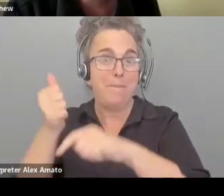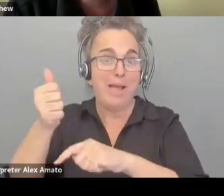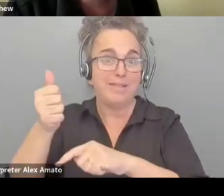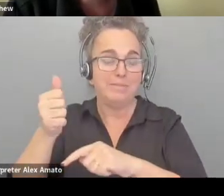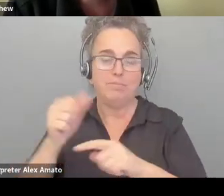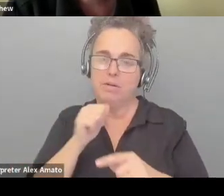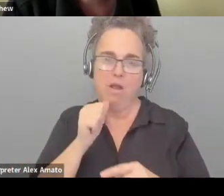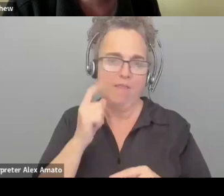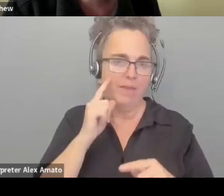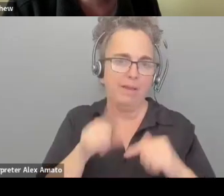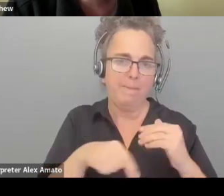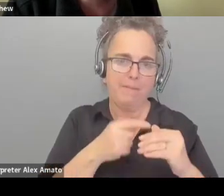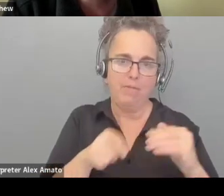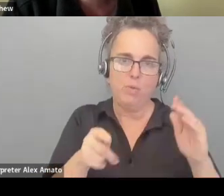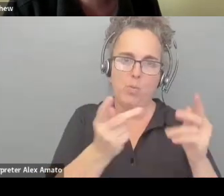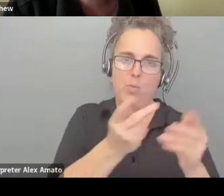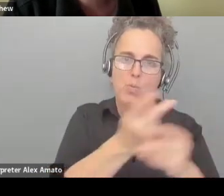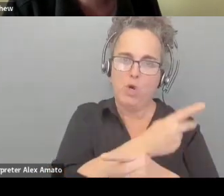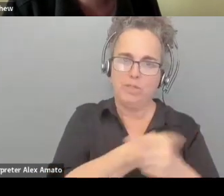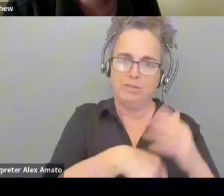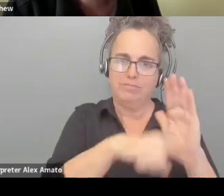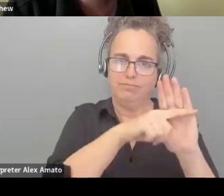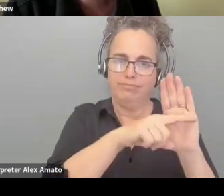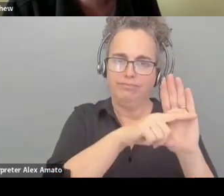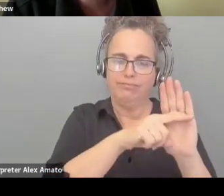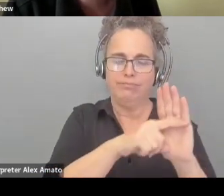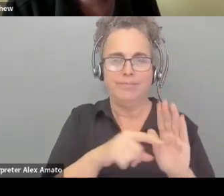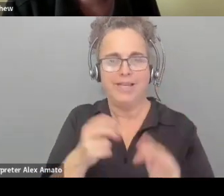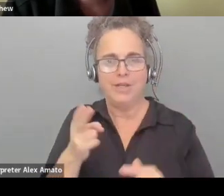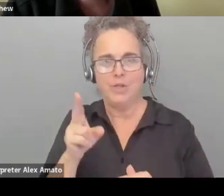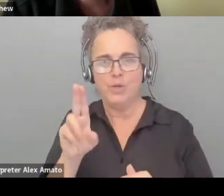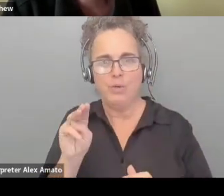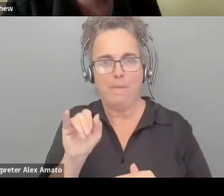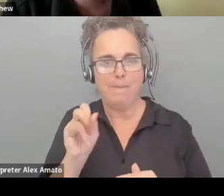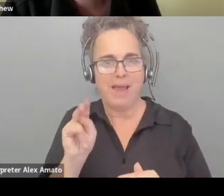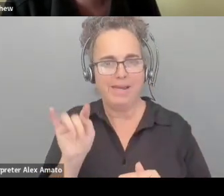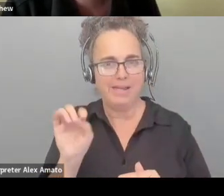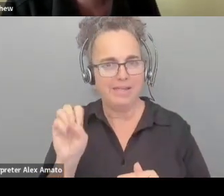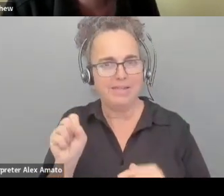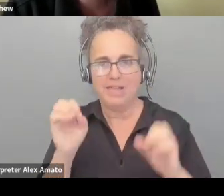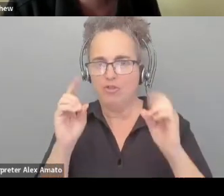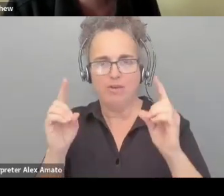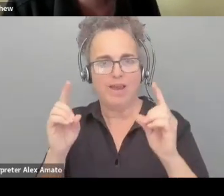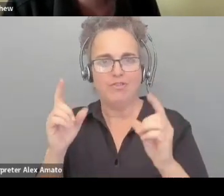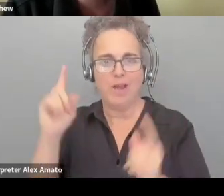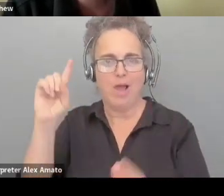of the way in which humanities education has been on the downtrend, it makes me worried